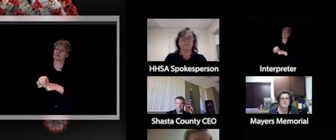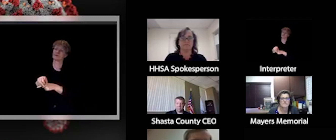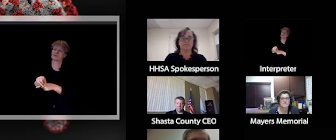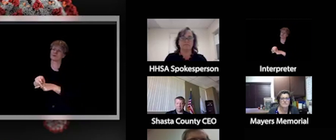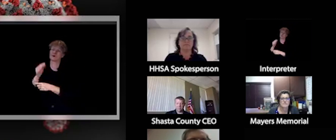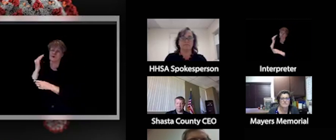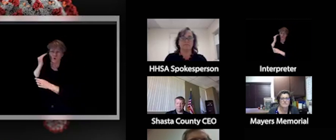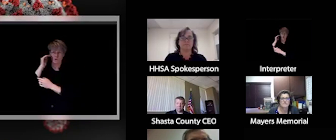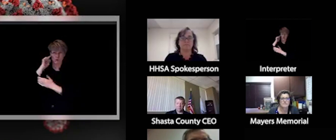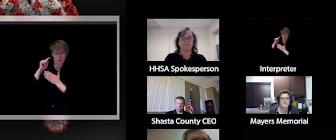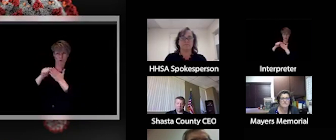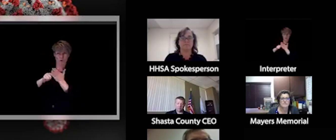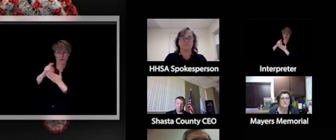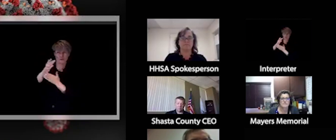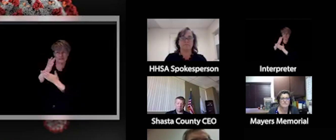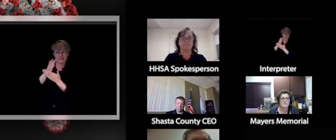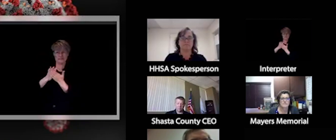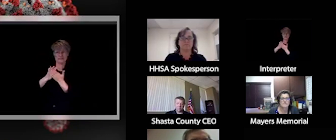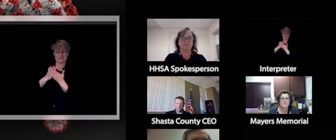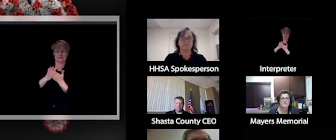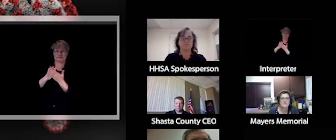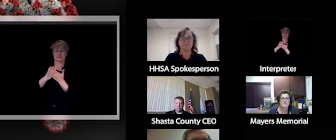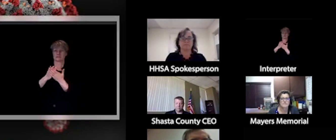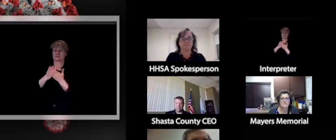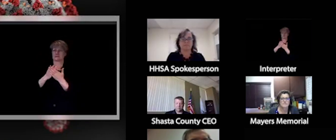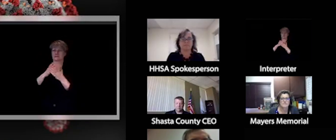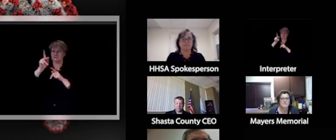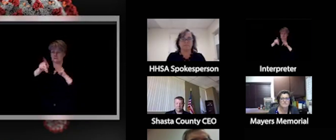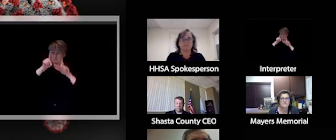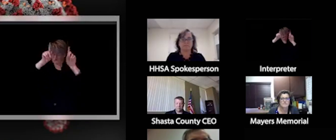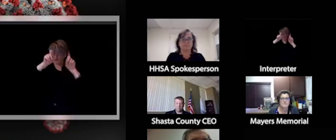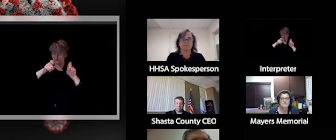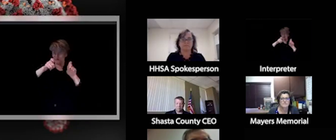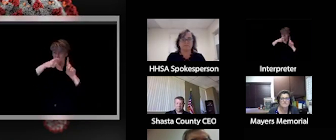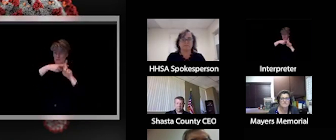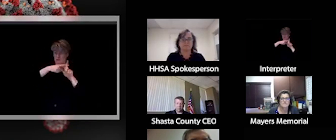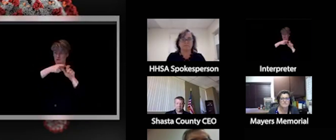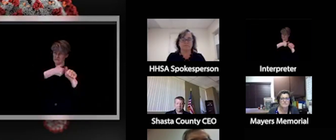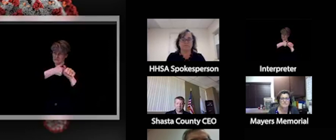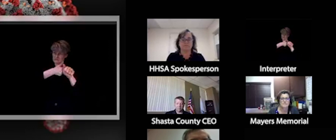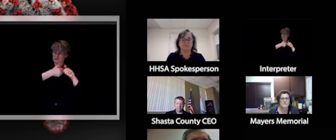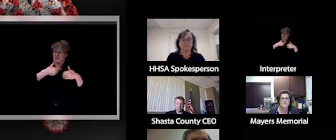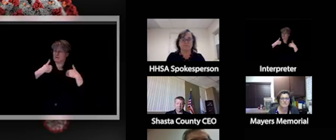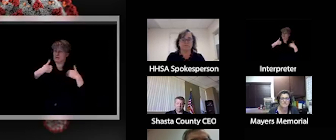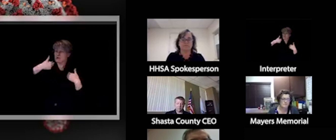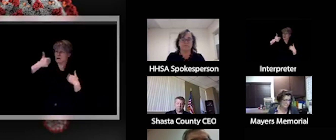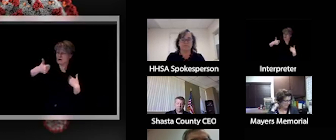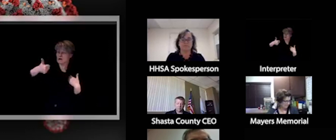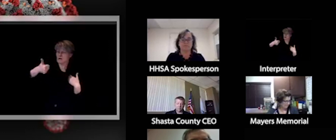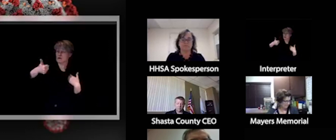girl, the under thirteen and whatever yesterday. Seems like the virus is getting, you know, younger and younger cases then.